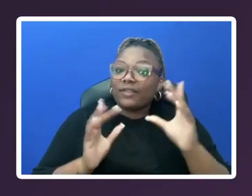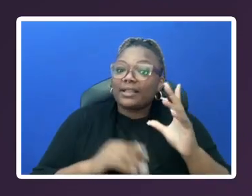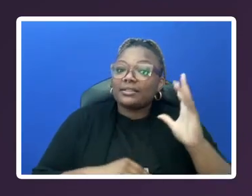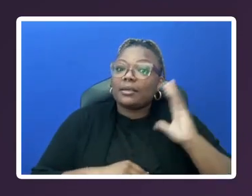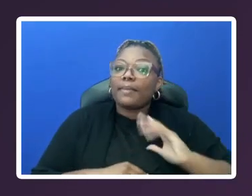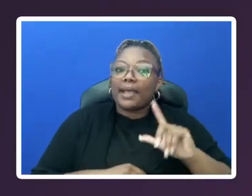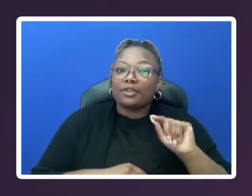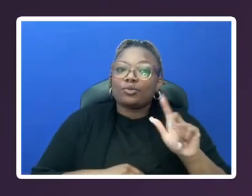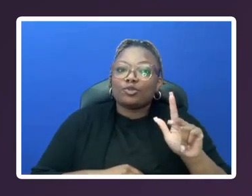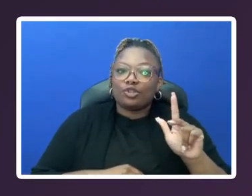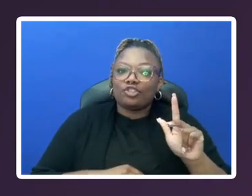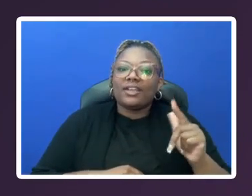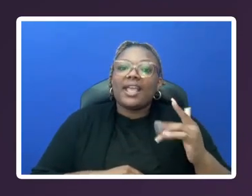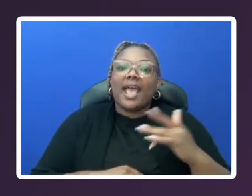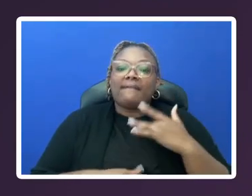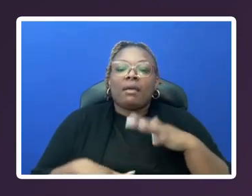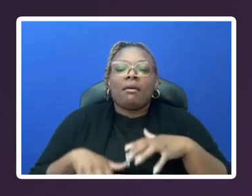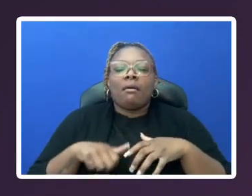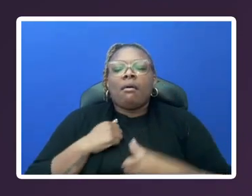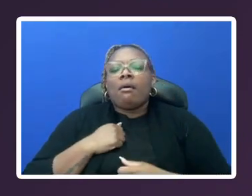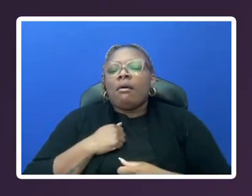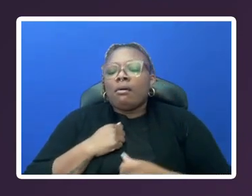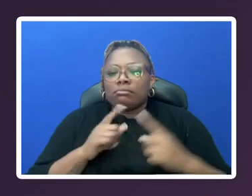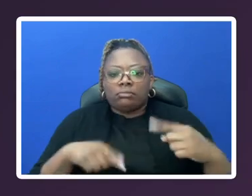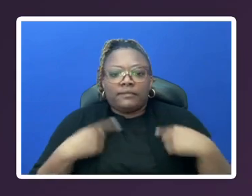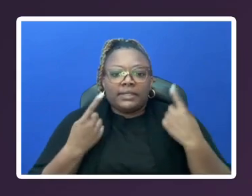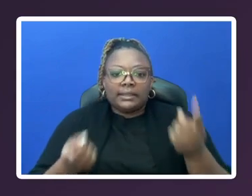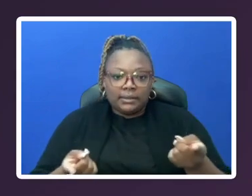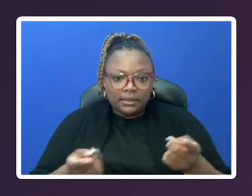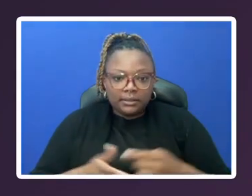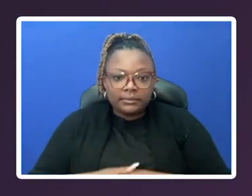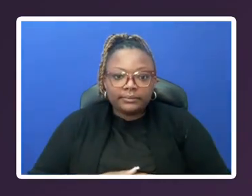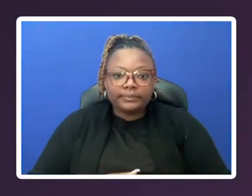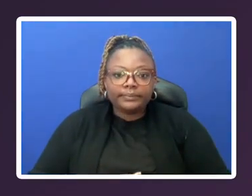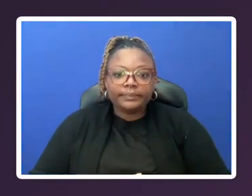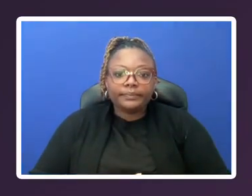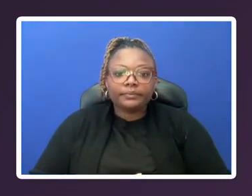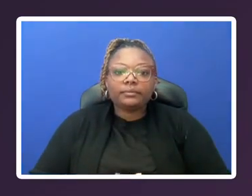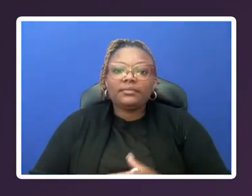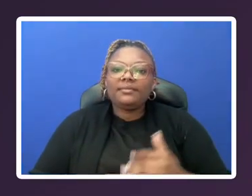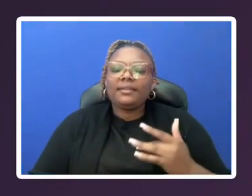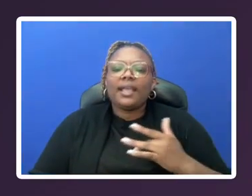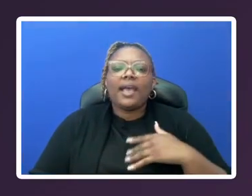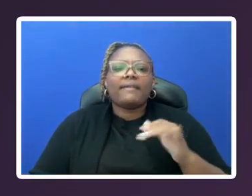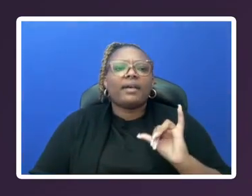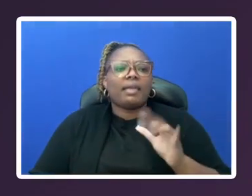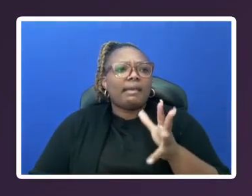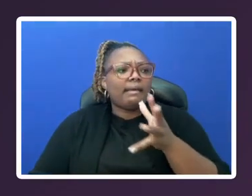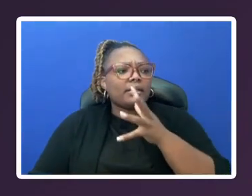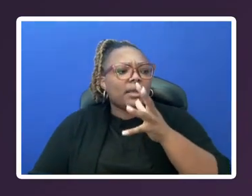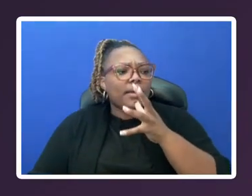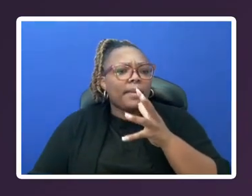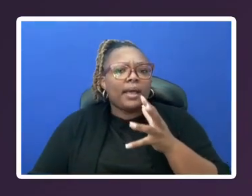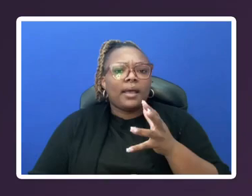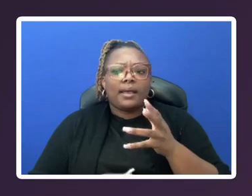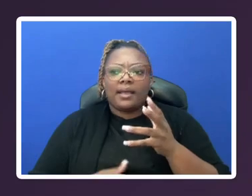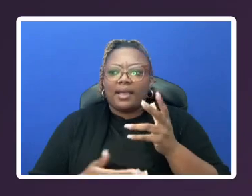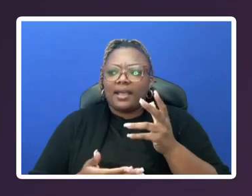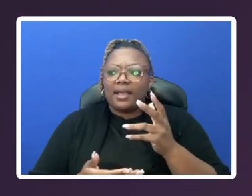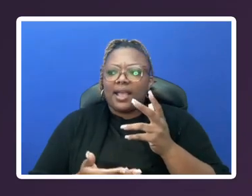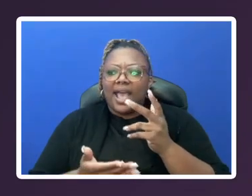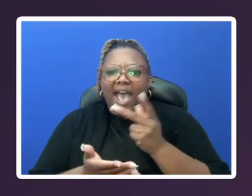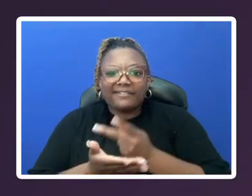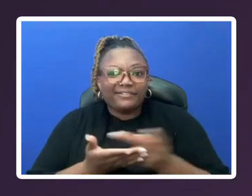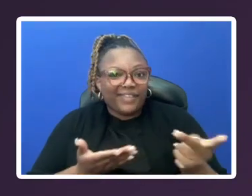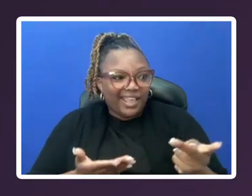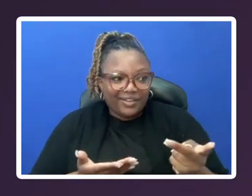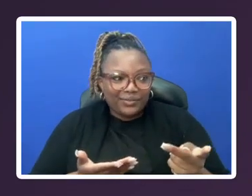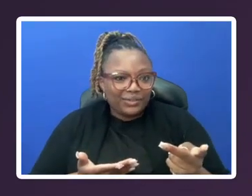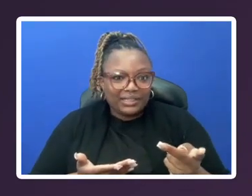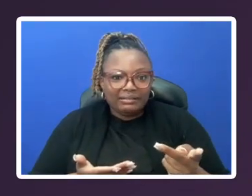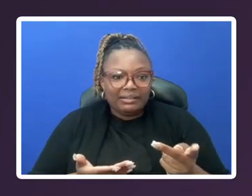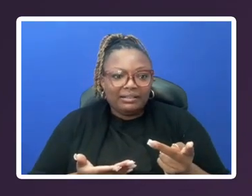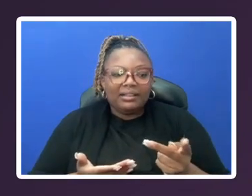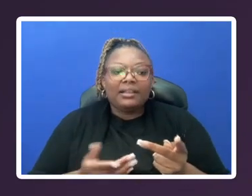felt devastated ever since then, felt like as a mother I failed in a lot of areas. But overall,